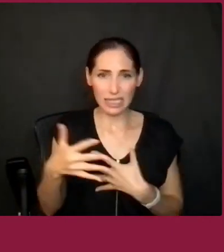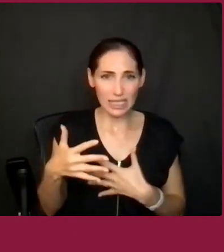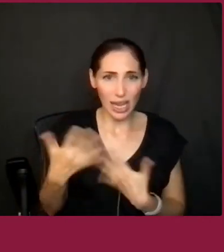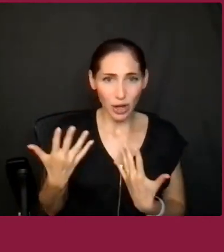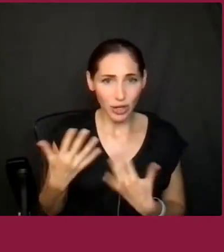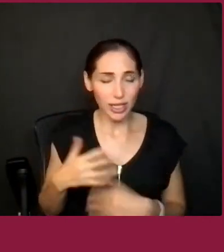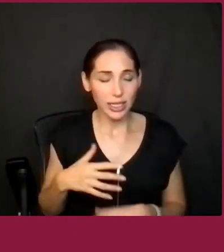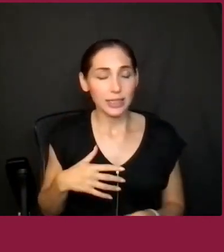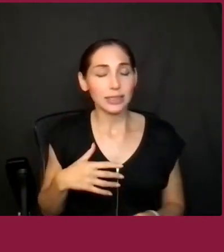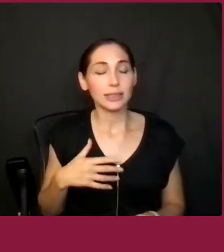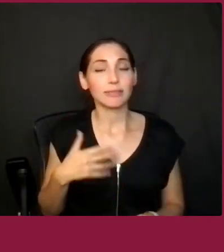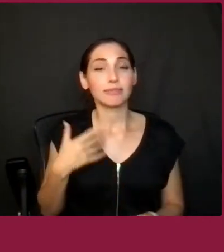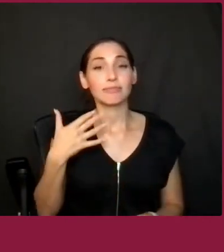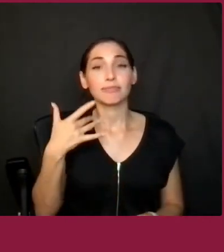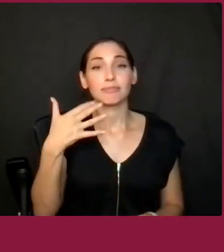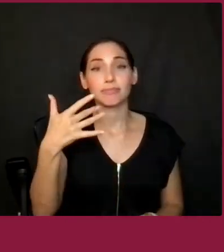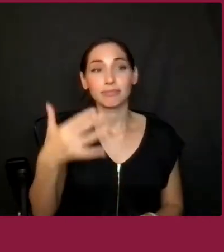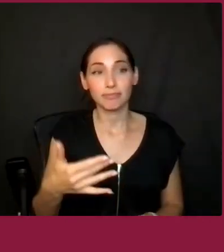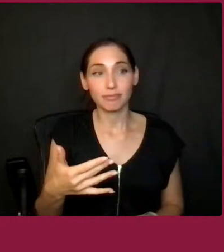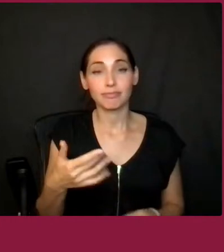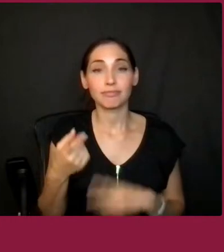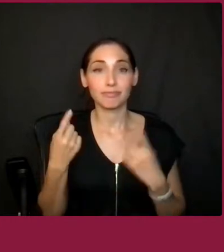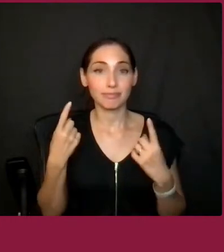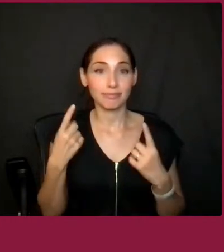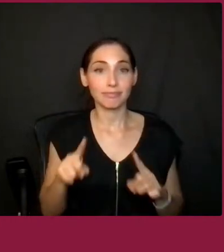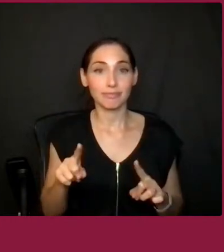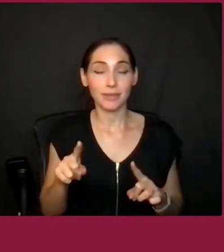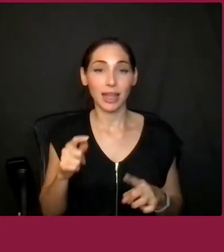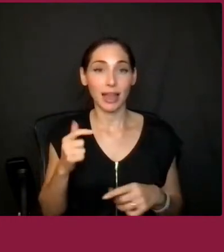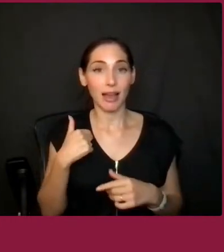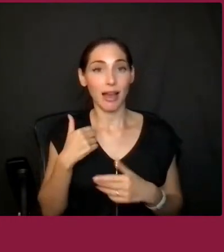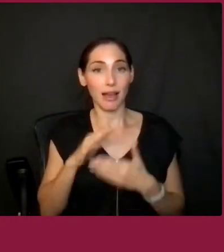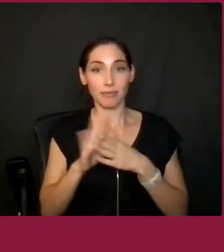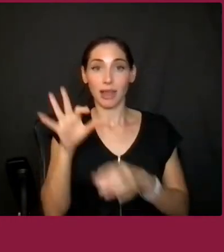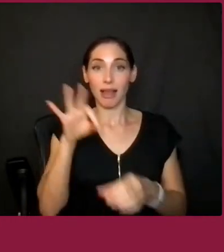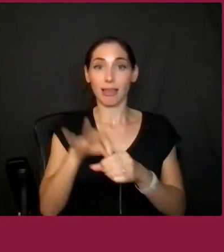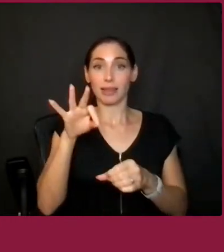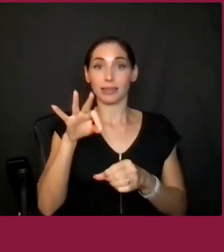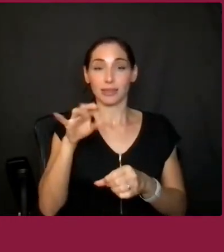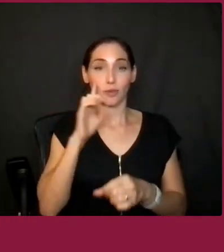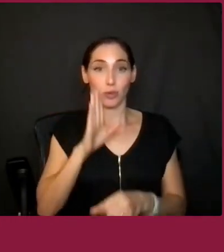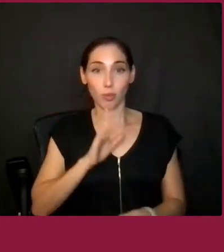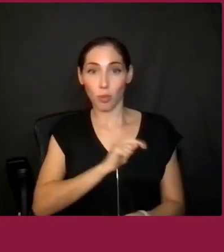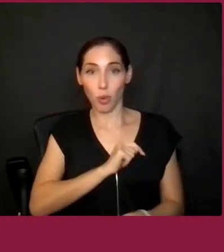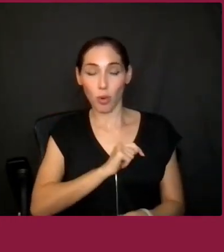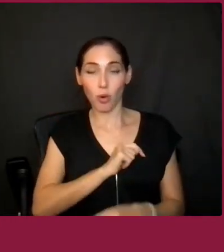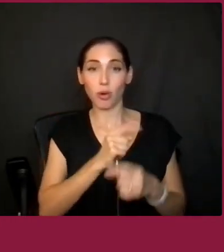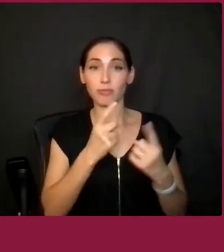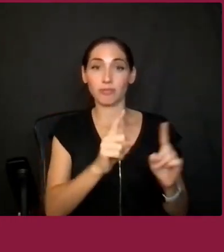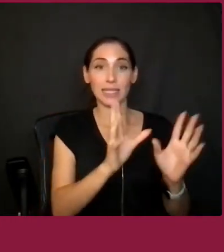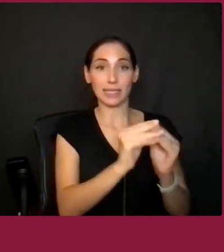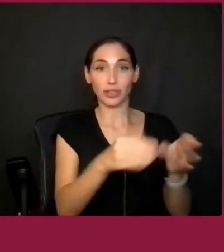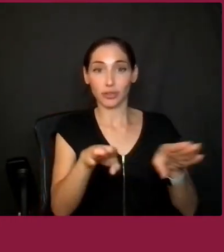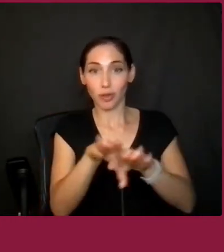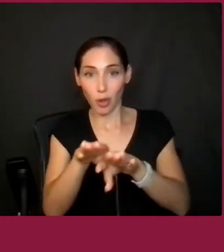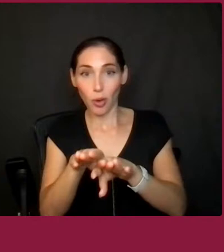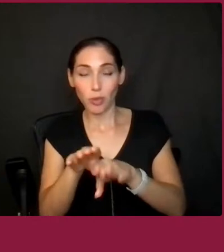But when I, when I was elected and we were in closed session, I remember, what I remember a lot about.